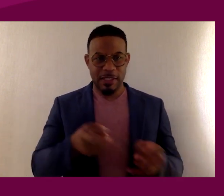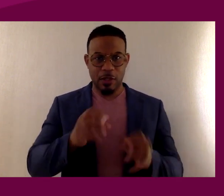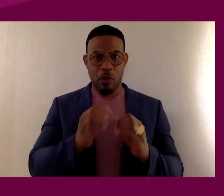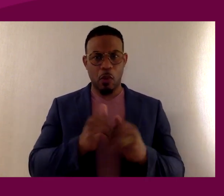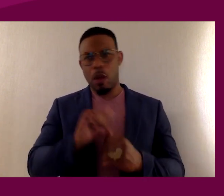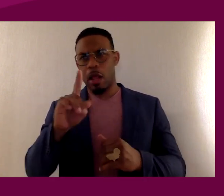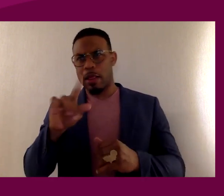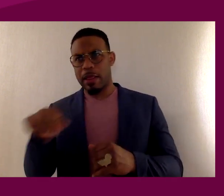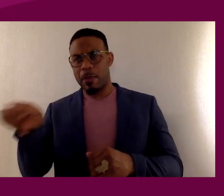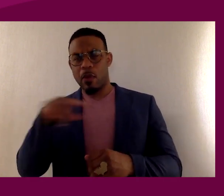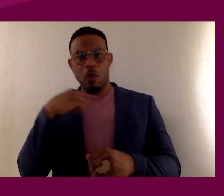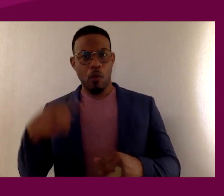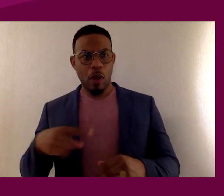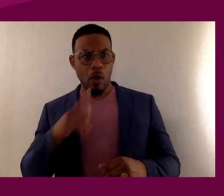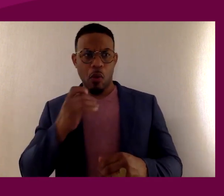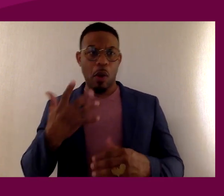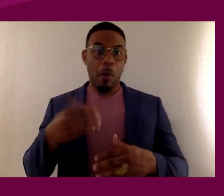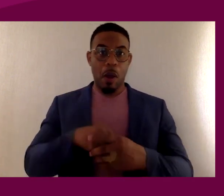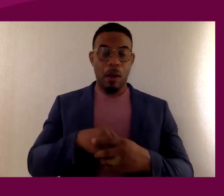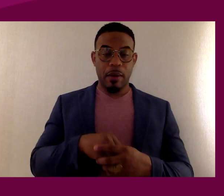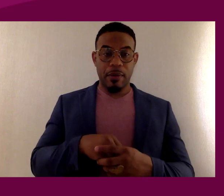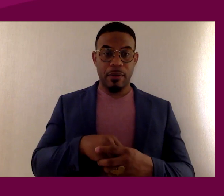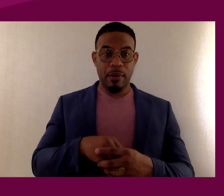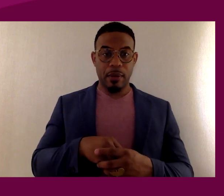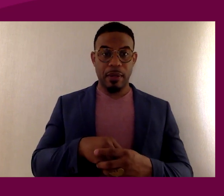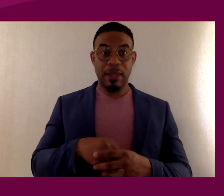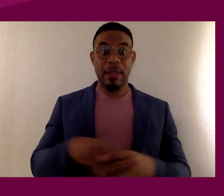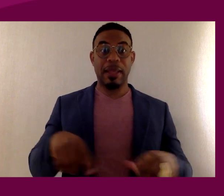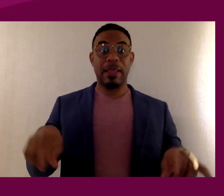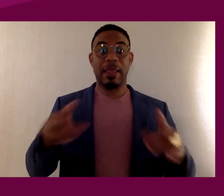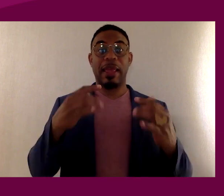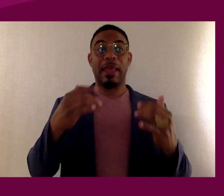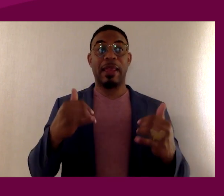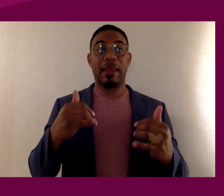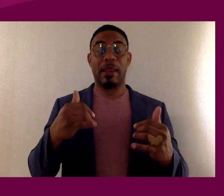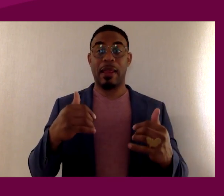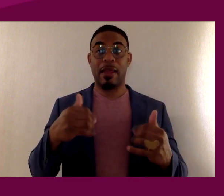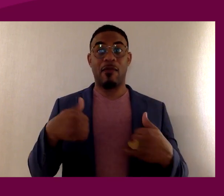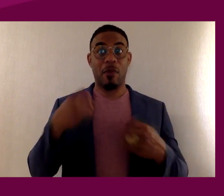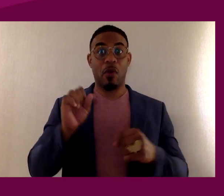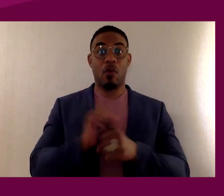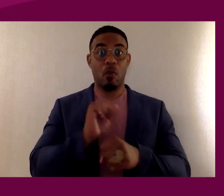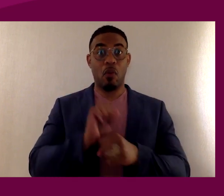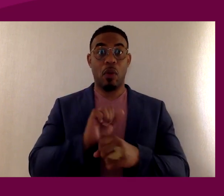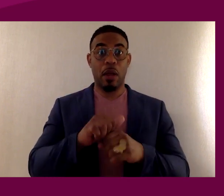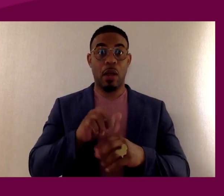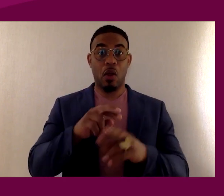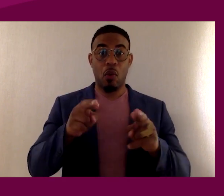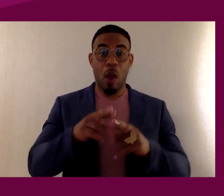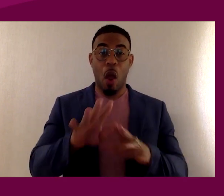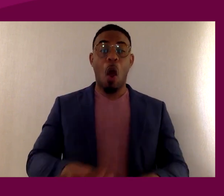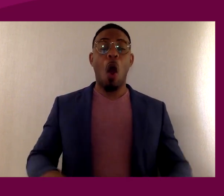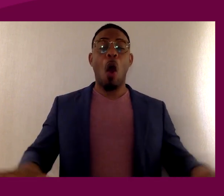She took that organization with other disabled Russians who were a part of it. They have been